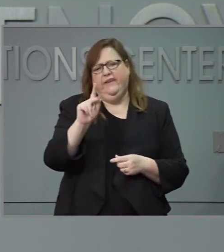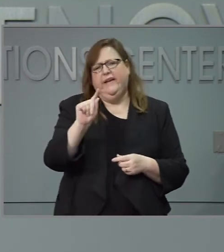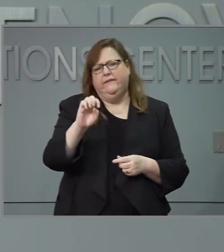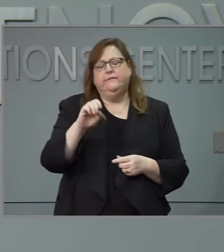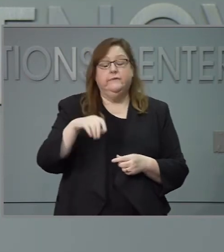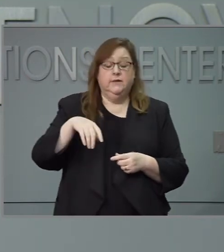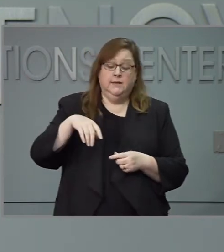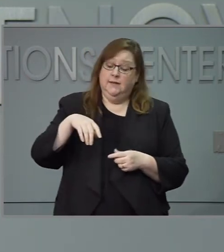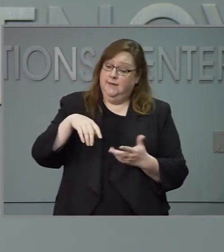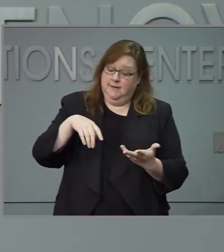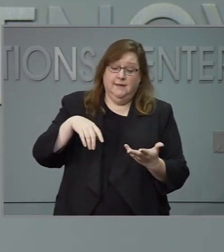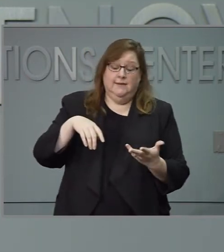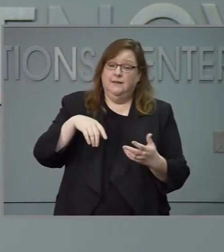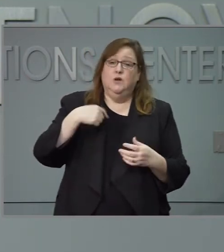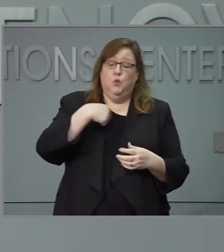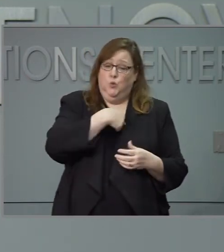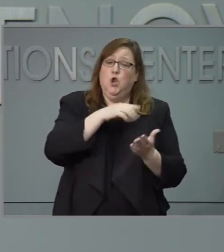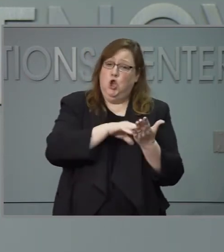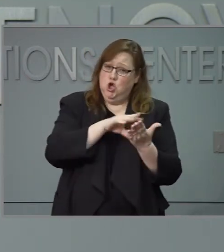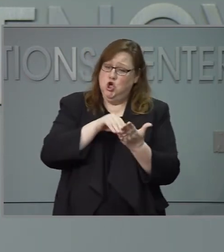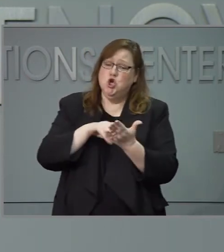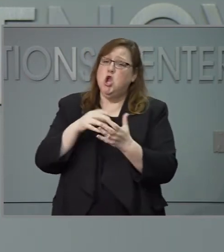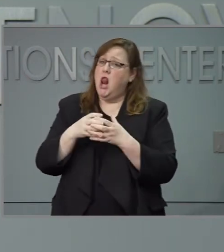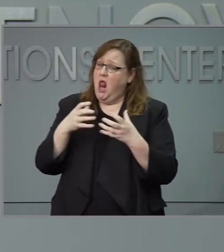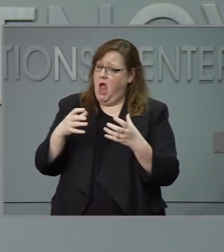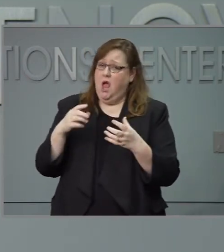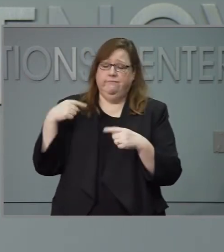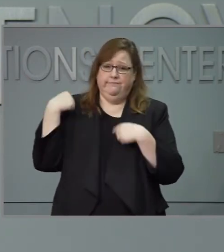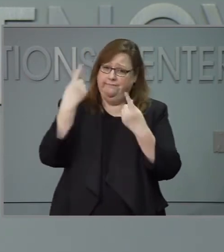ESTA ÉPOCA, HABLO CON LOS PADRES VARIAS VECES POR SEMANA, LOS